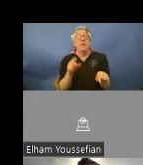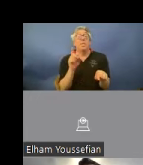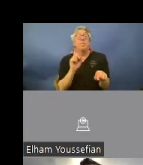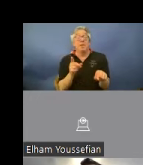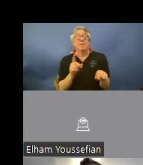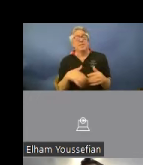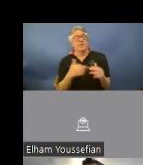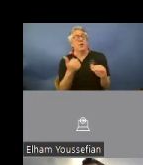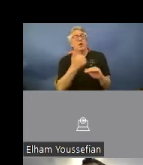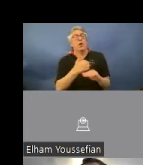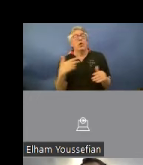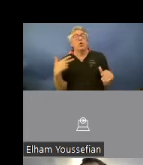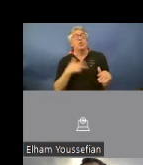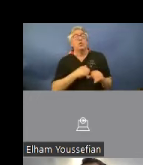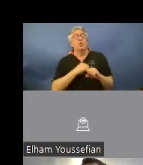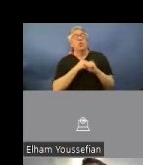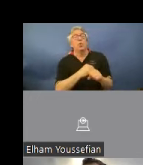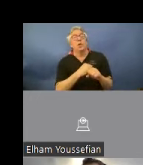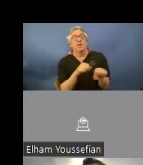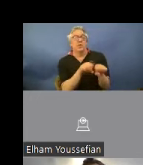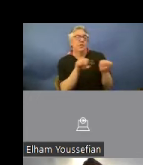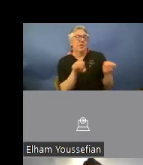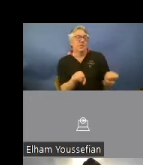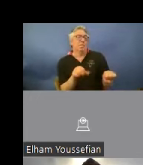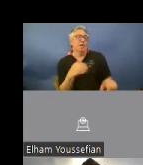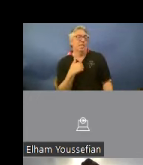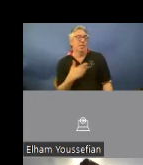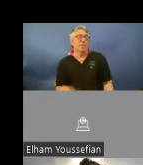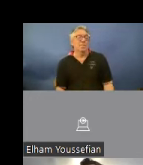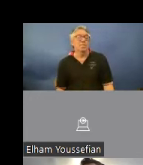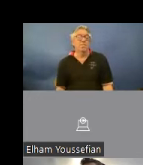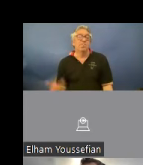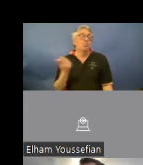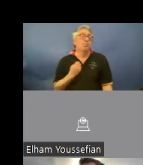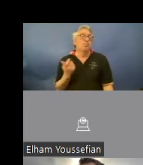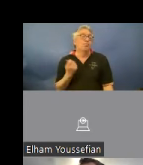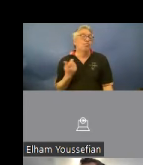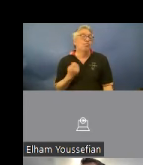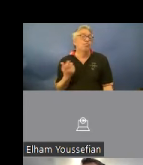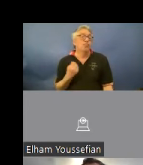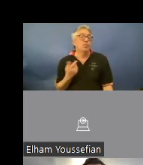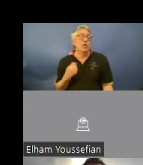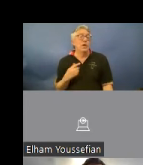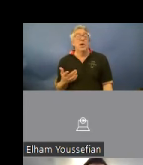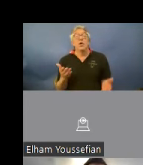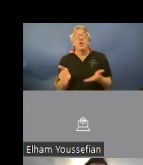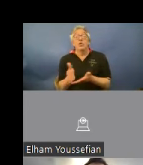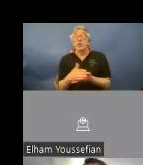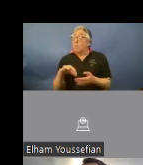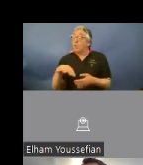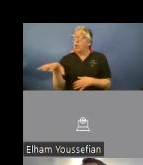So, as one pledge this could be including and considering this type of persecutions, then granting and assisting asylum requests. Another example is people with psycho social disabilities or people with mental health